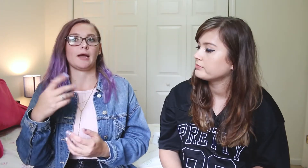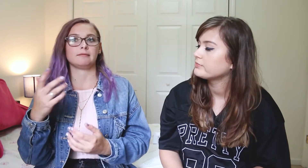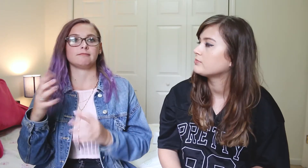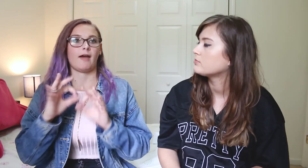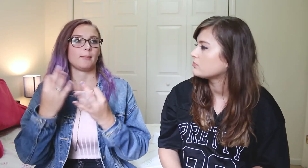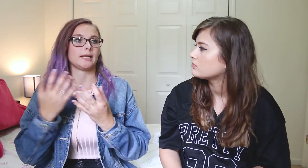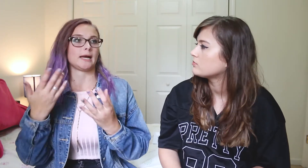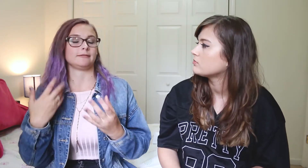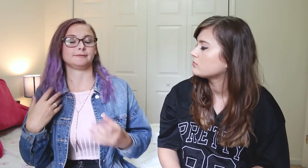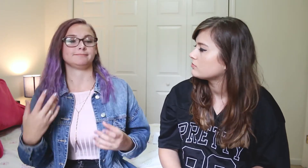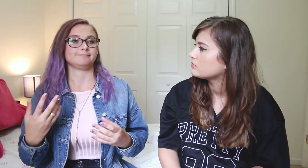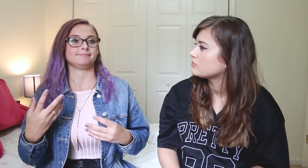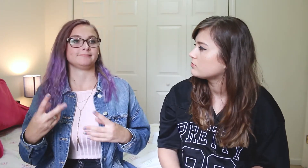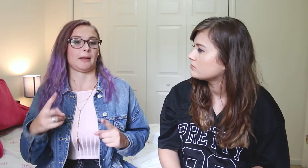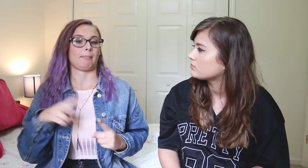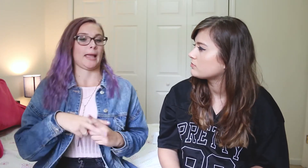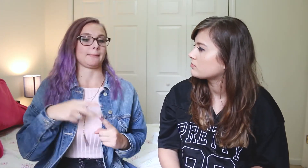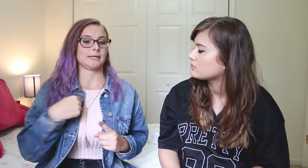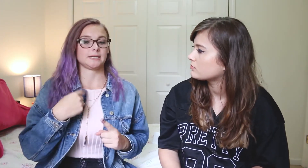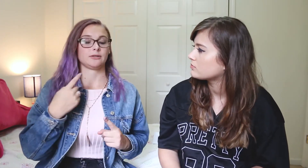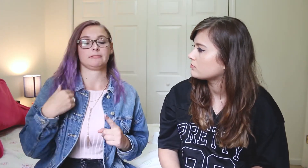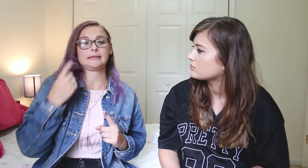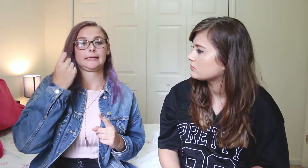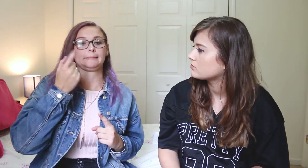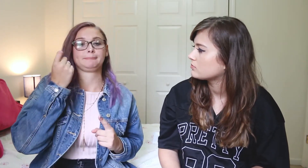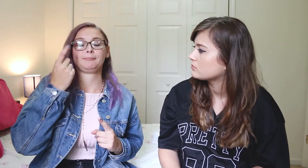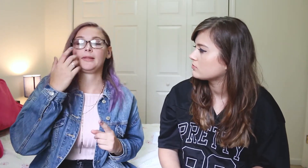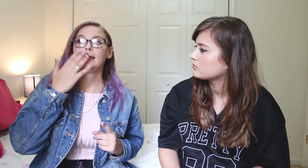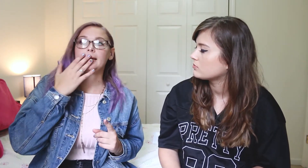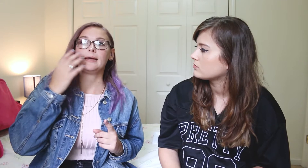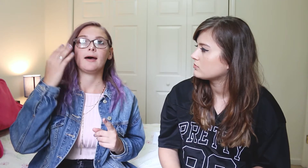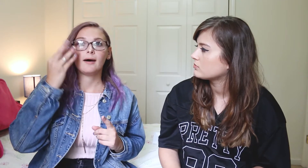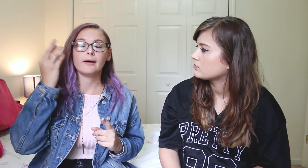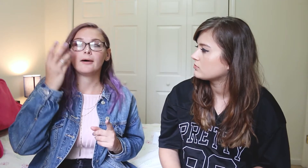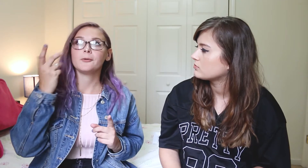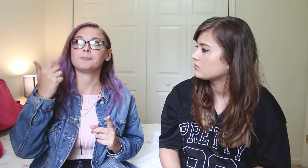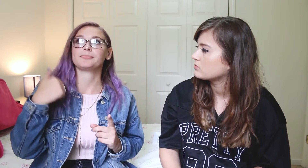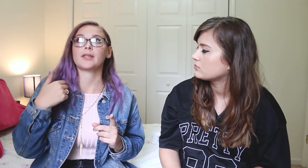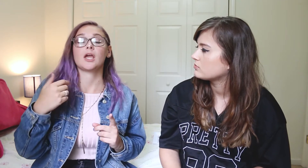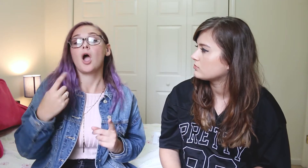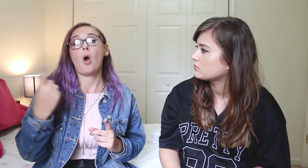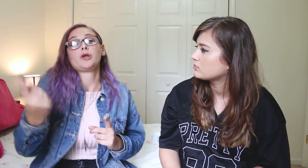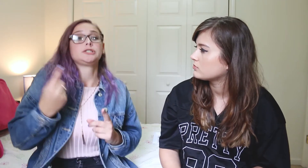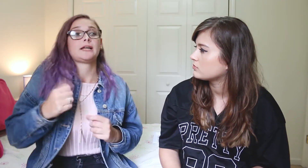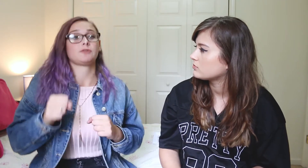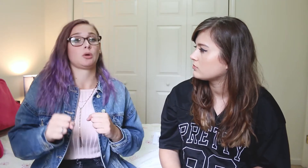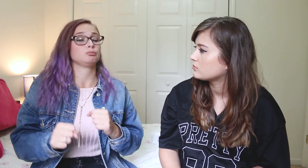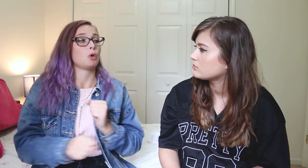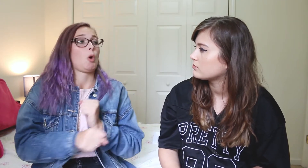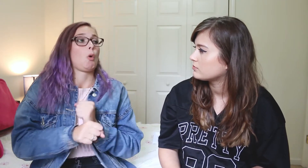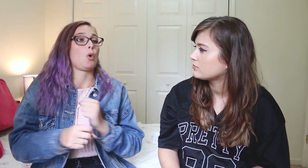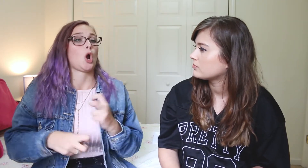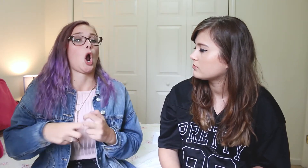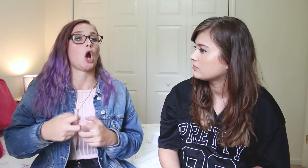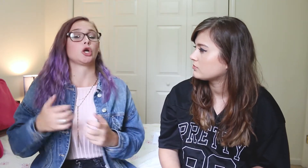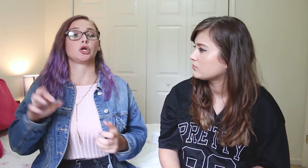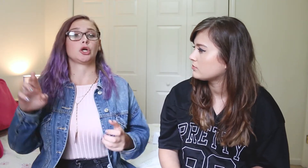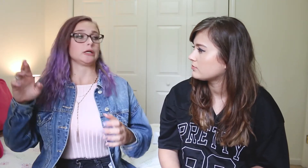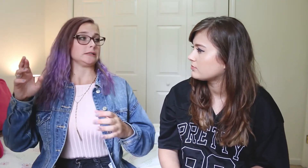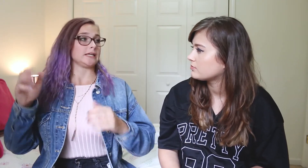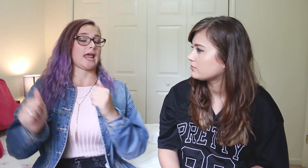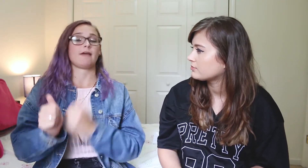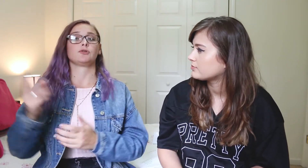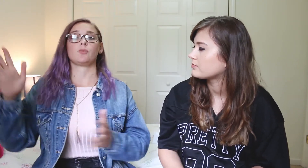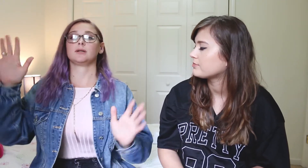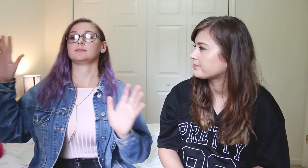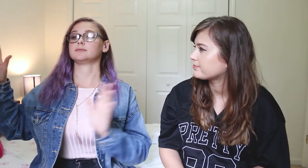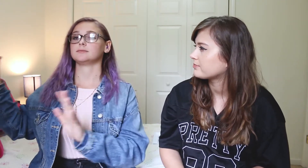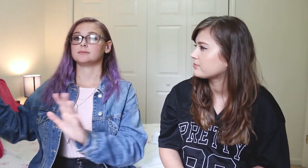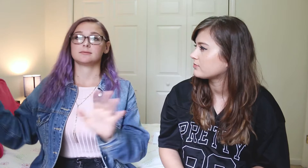My family applied this thinking to me that I just had to work harder than everyone around me.